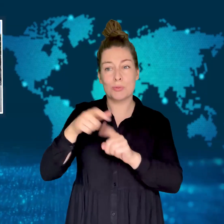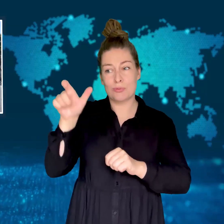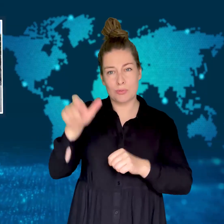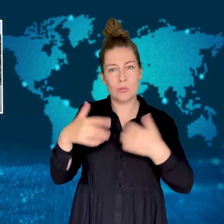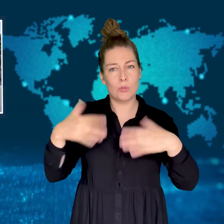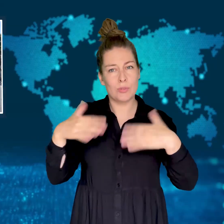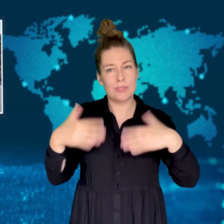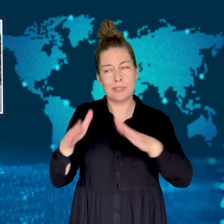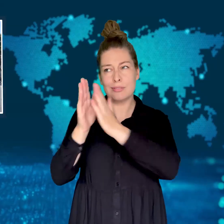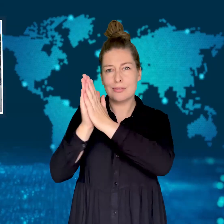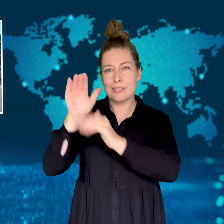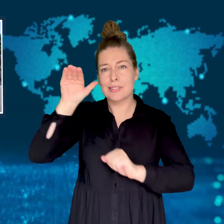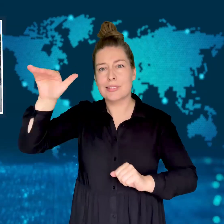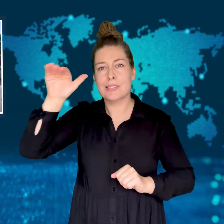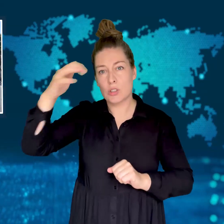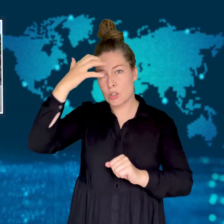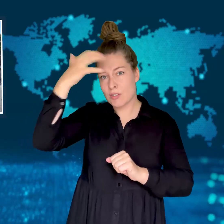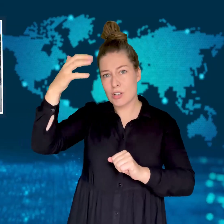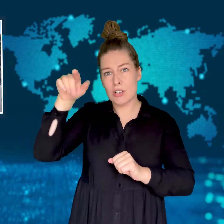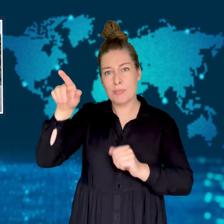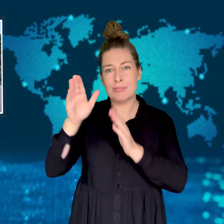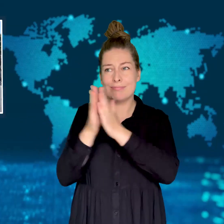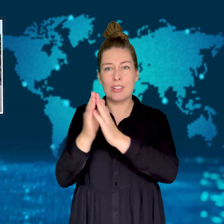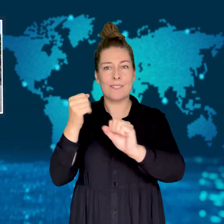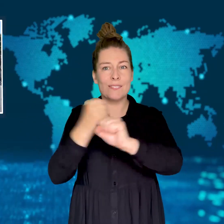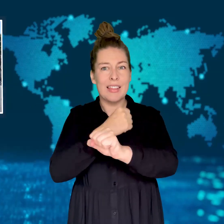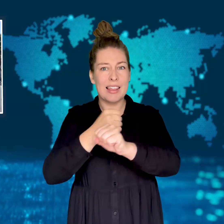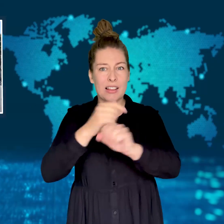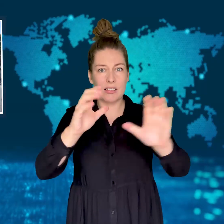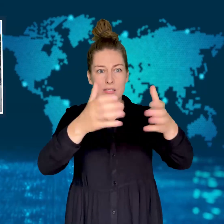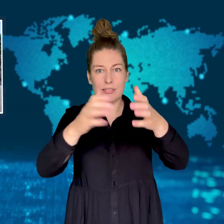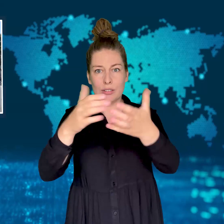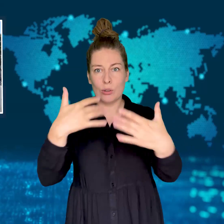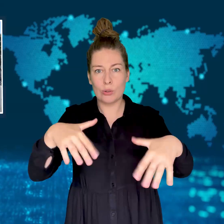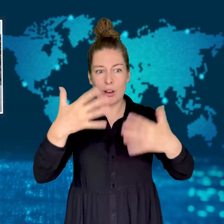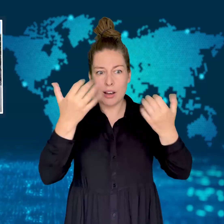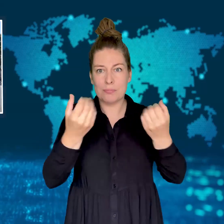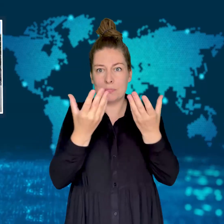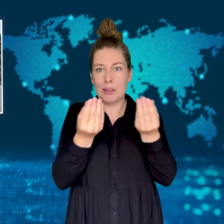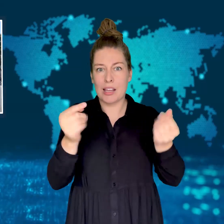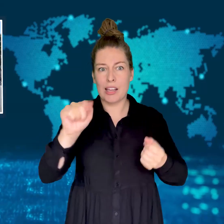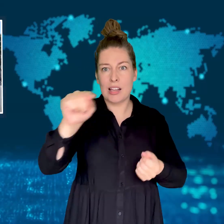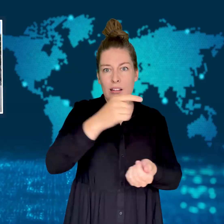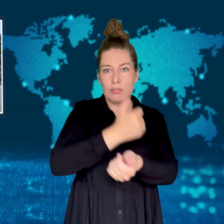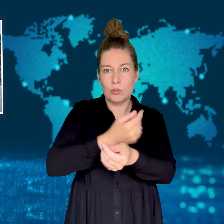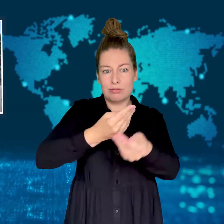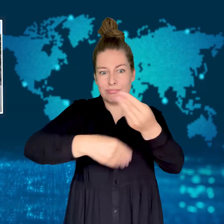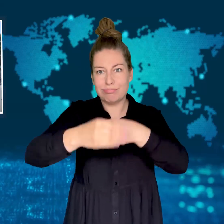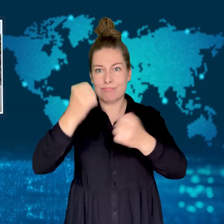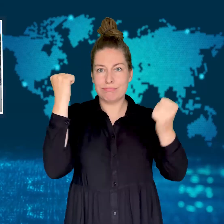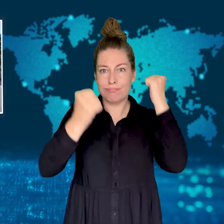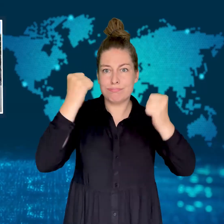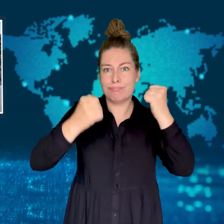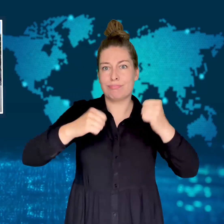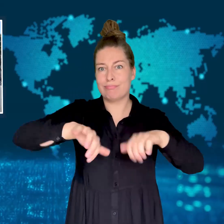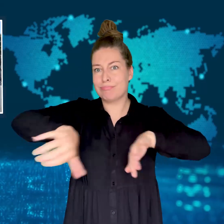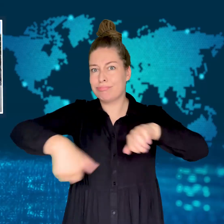He urged the government to help fight homegrown cartels.